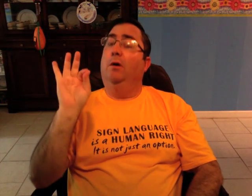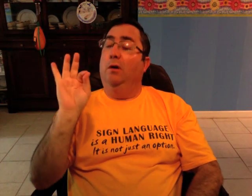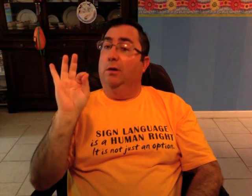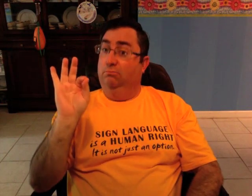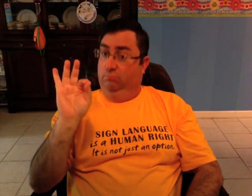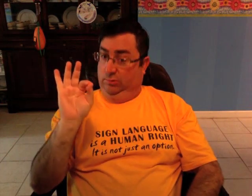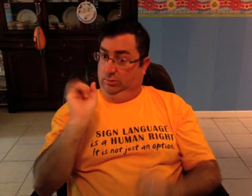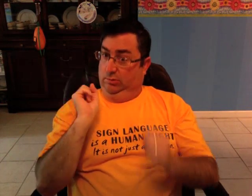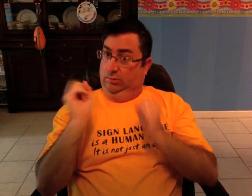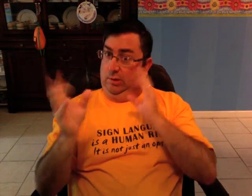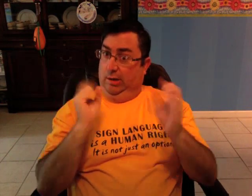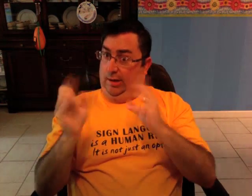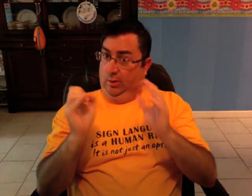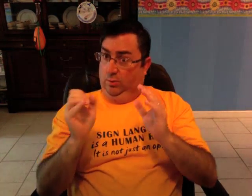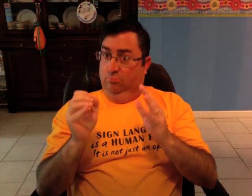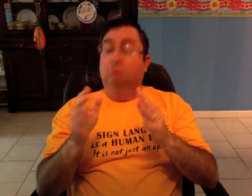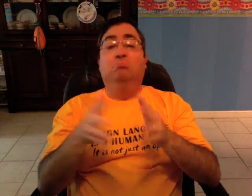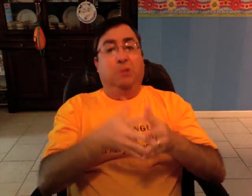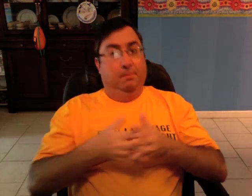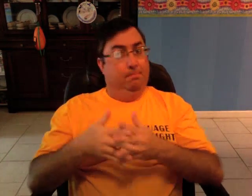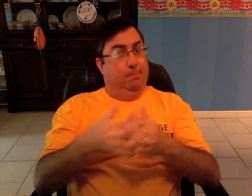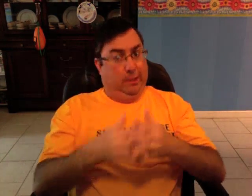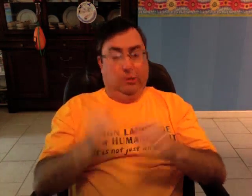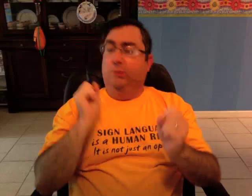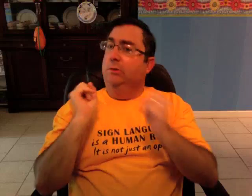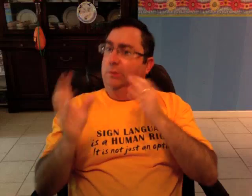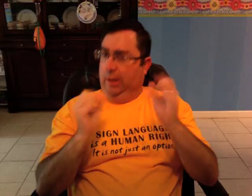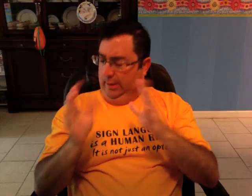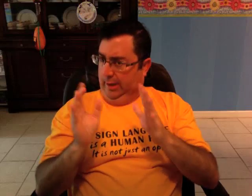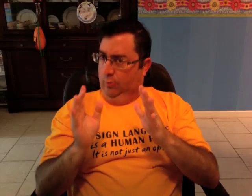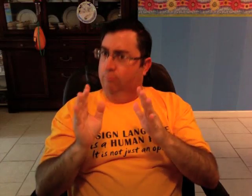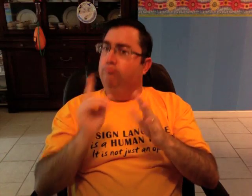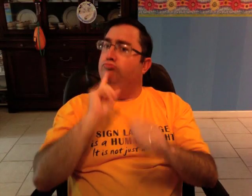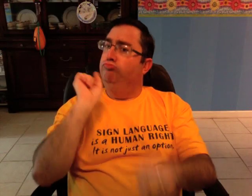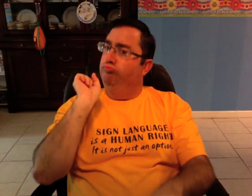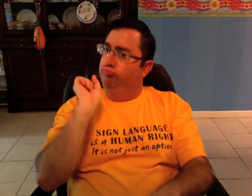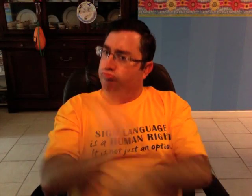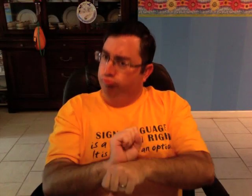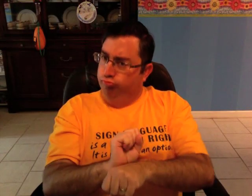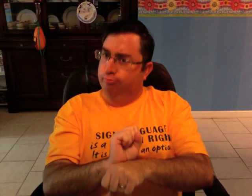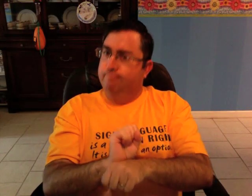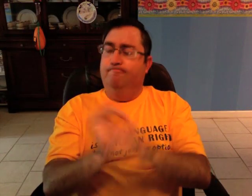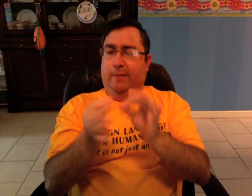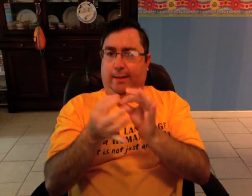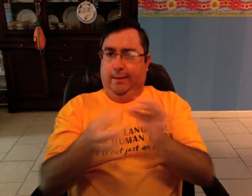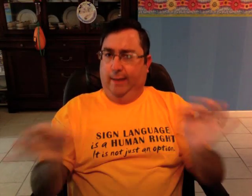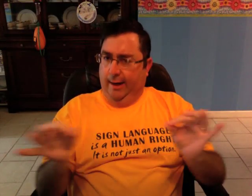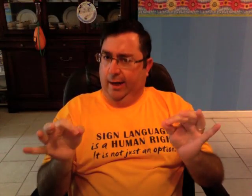American Sign Language to be a true language,